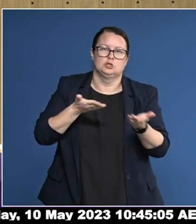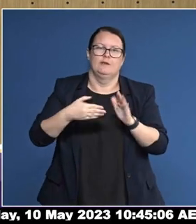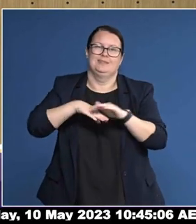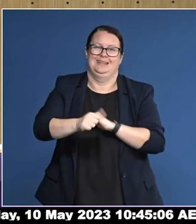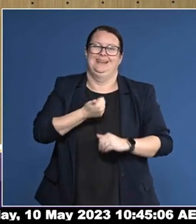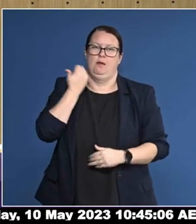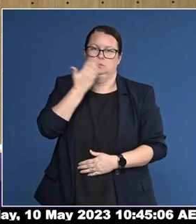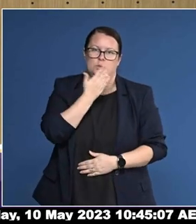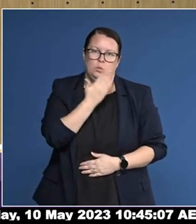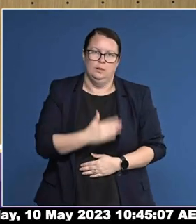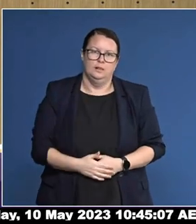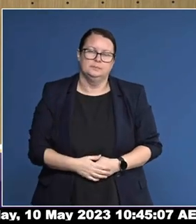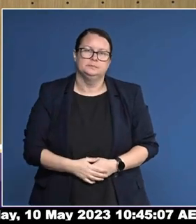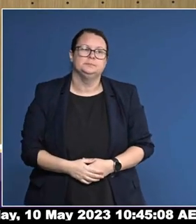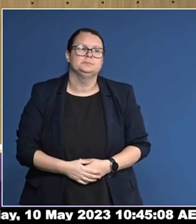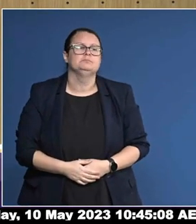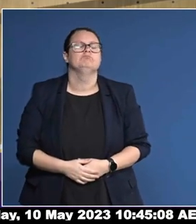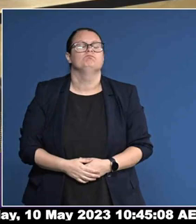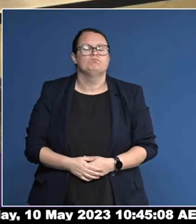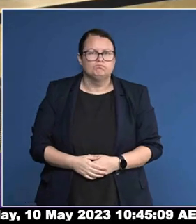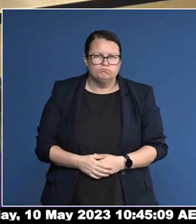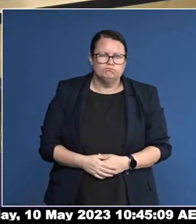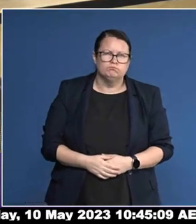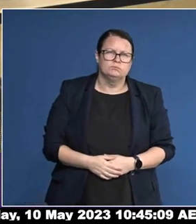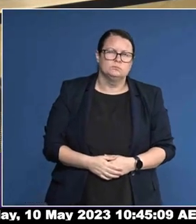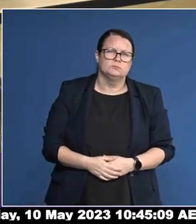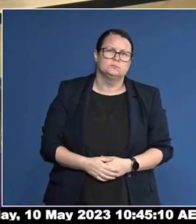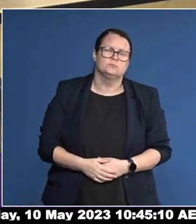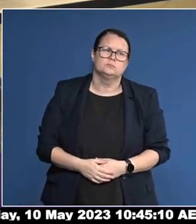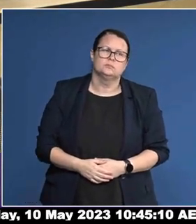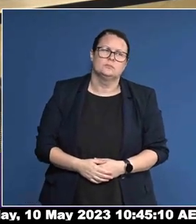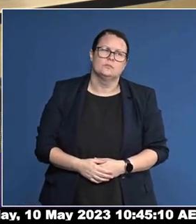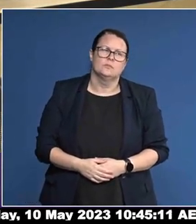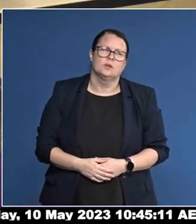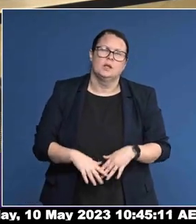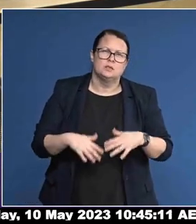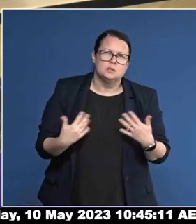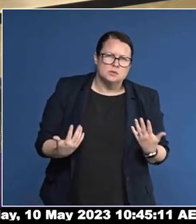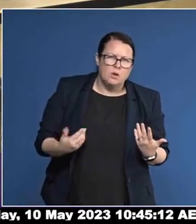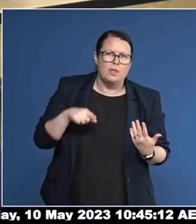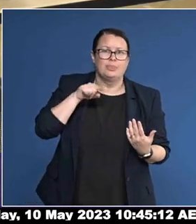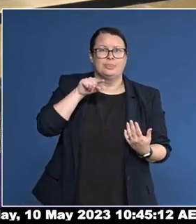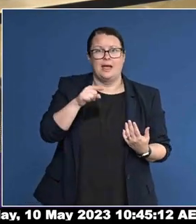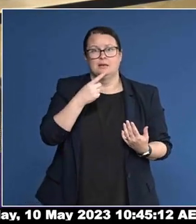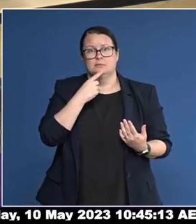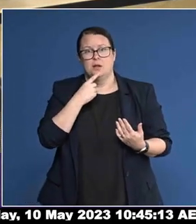So those types of supports, though, again are not reasonable adjustments.